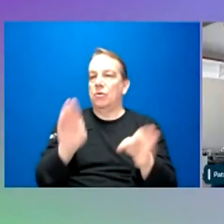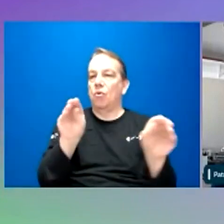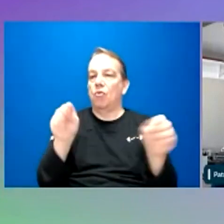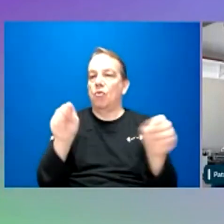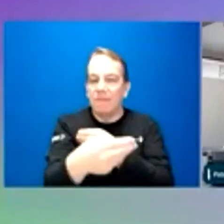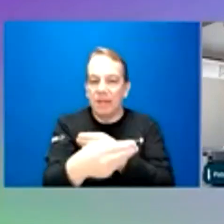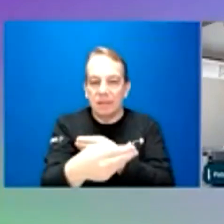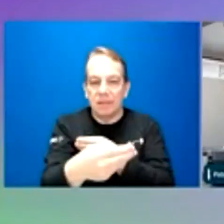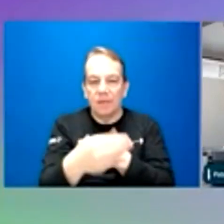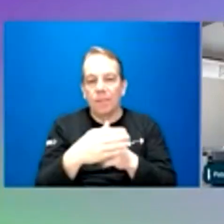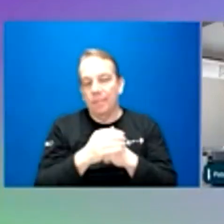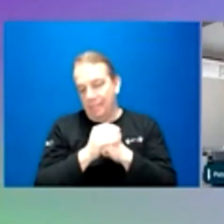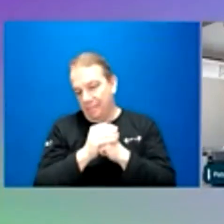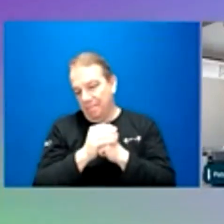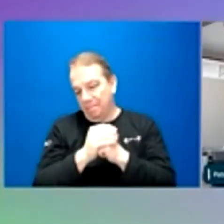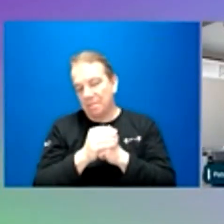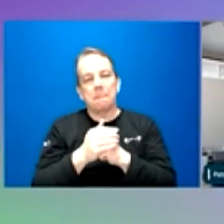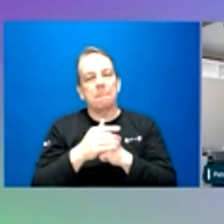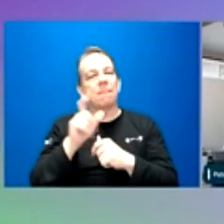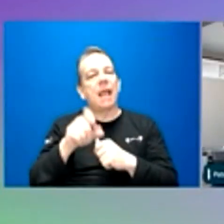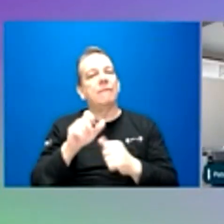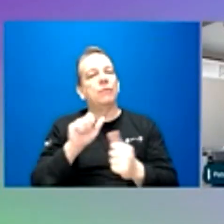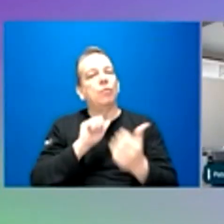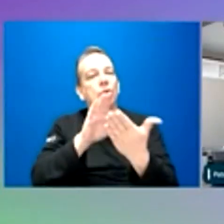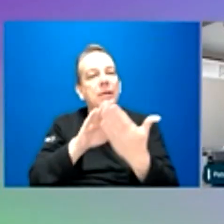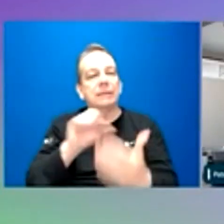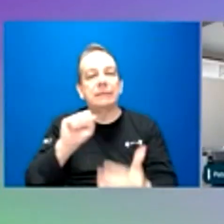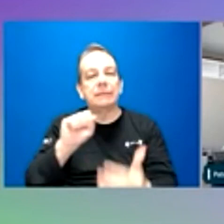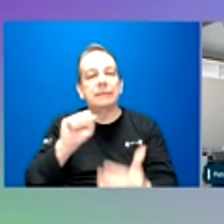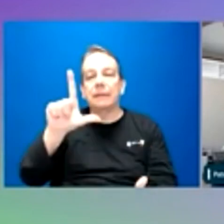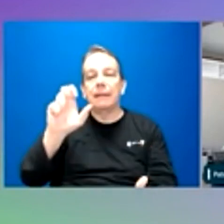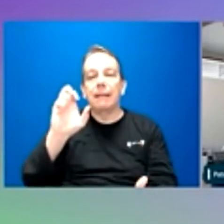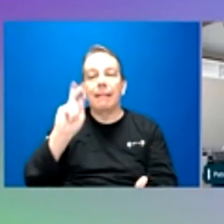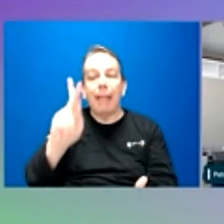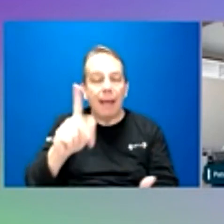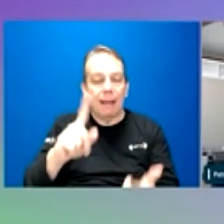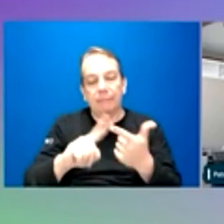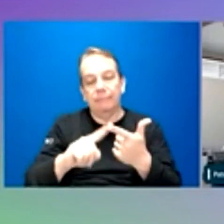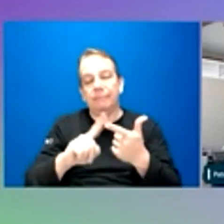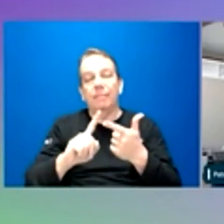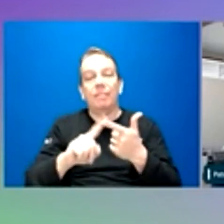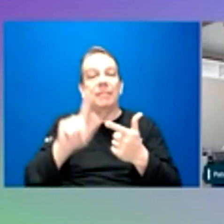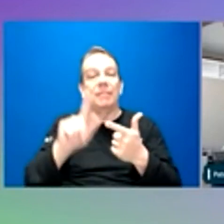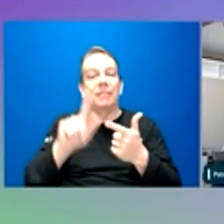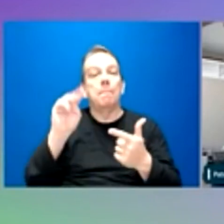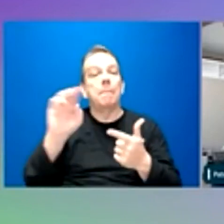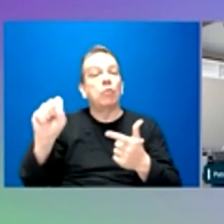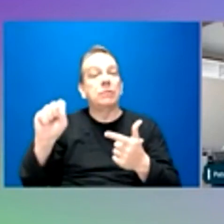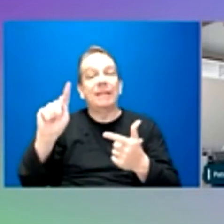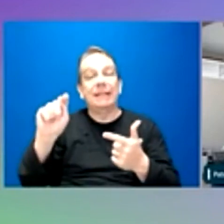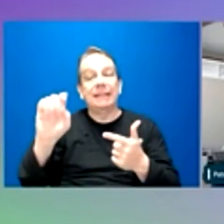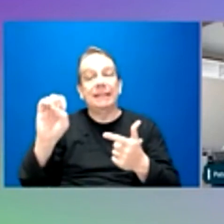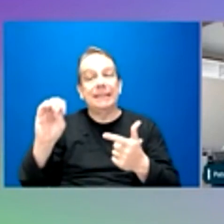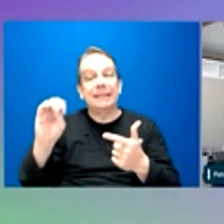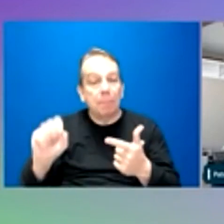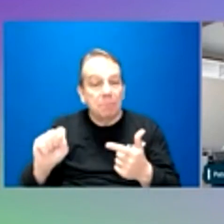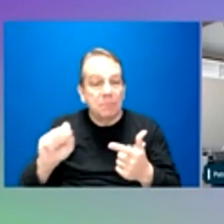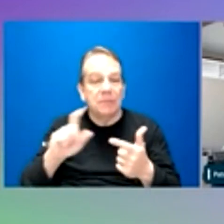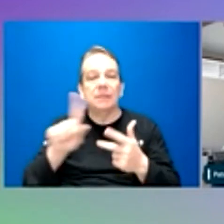slack channels that are of a broad nature. Or you could plant